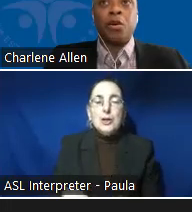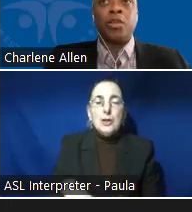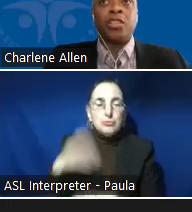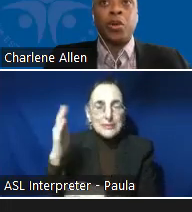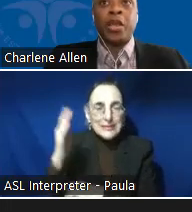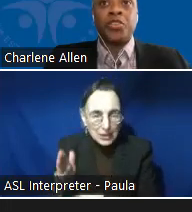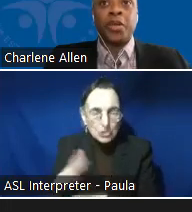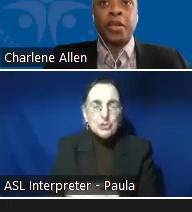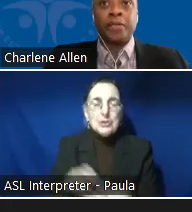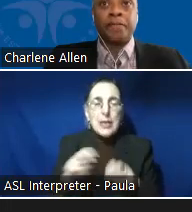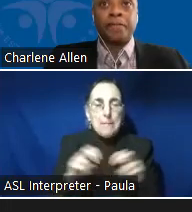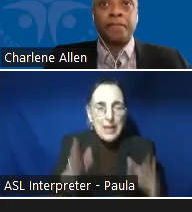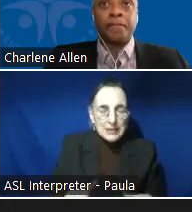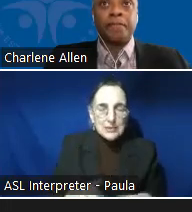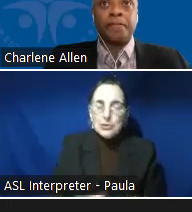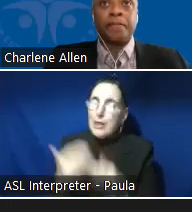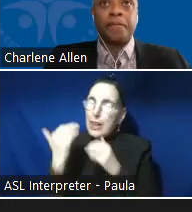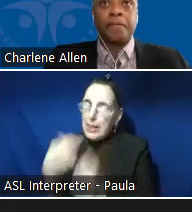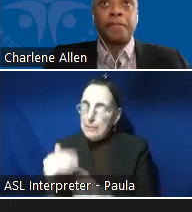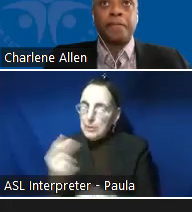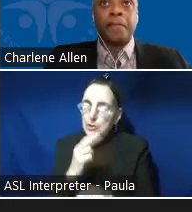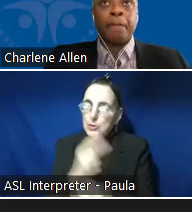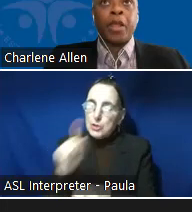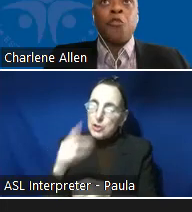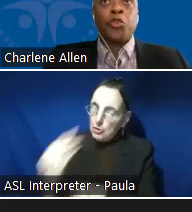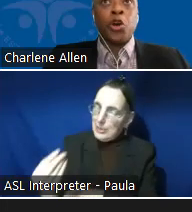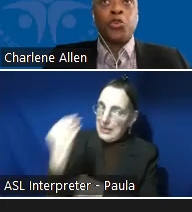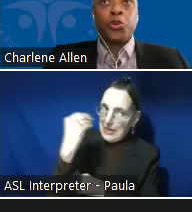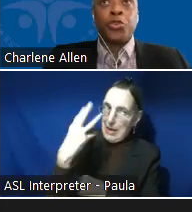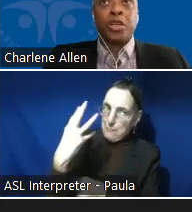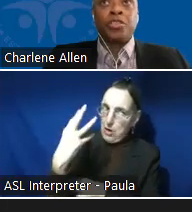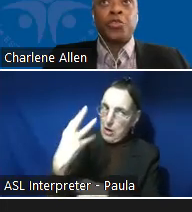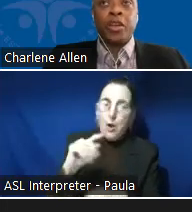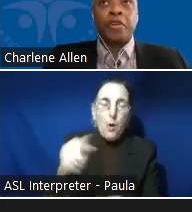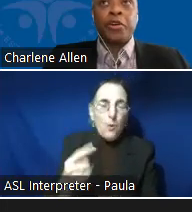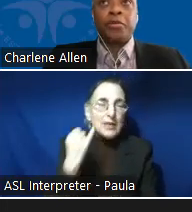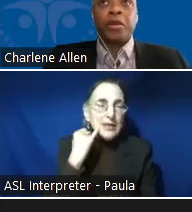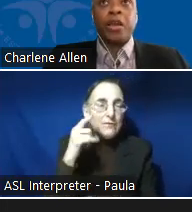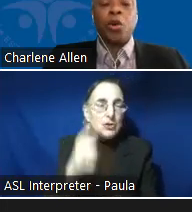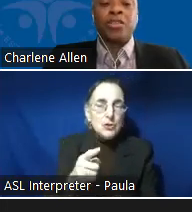only to when they are speaking. For those who are using a screen reader and want to